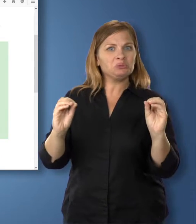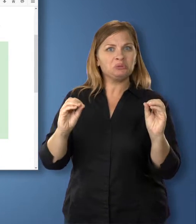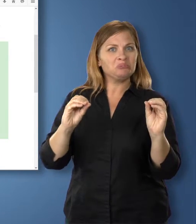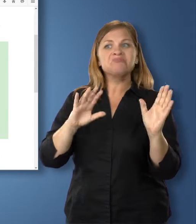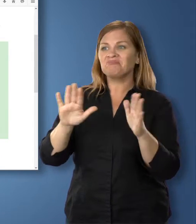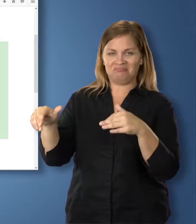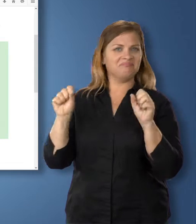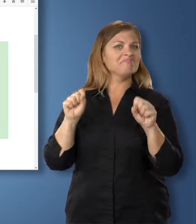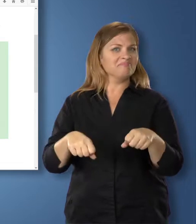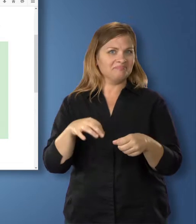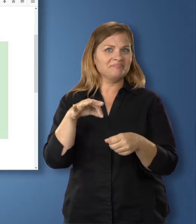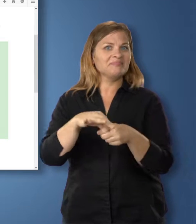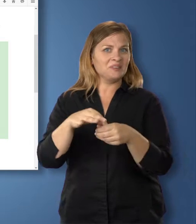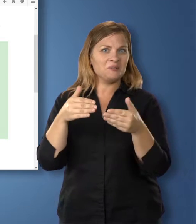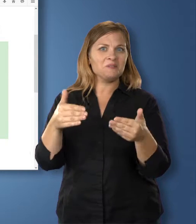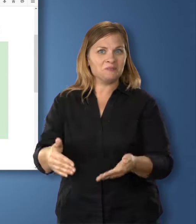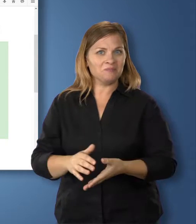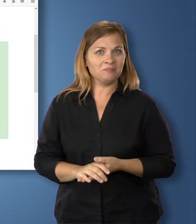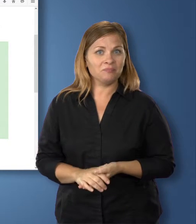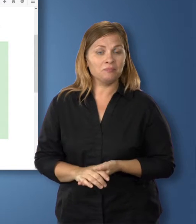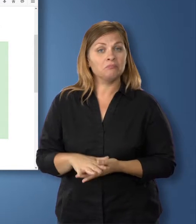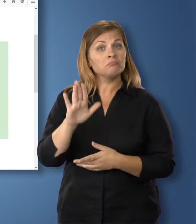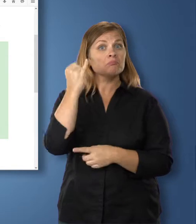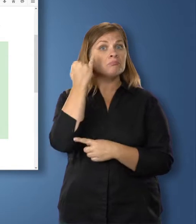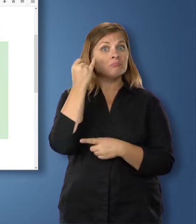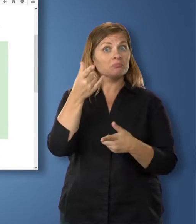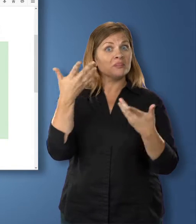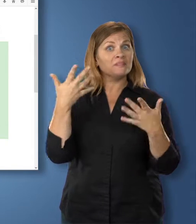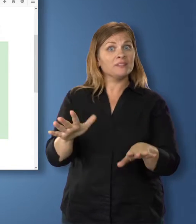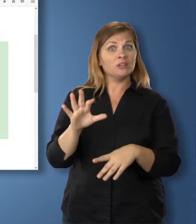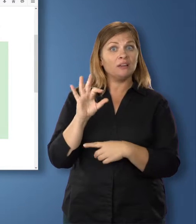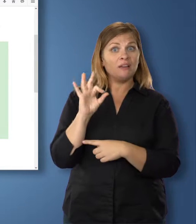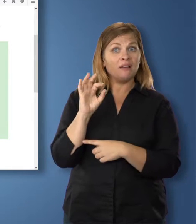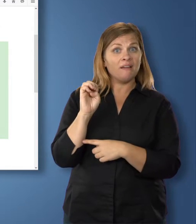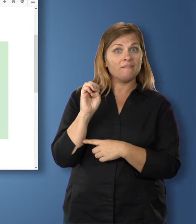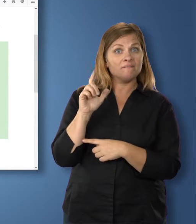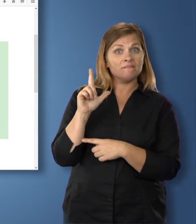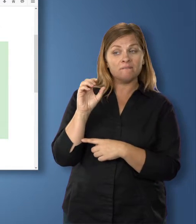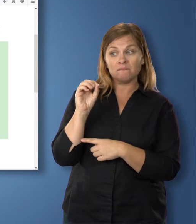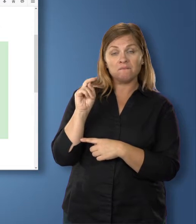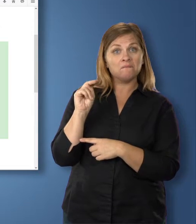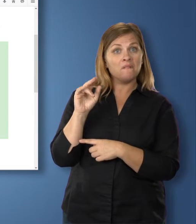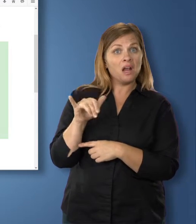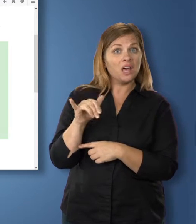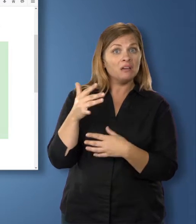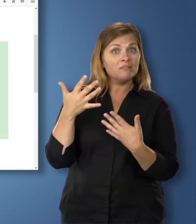have the right to vote because, if I have been convicted of a felony,